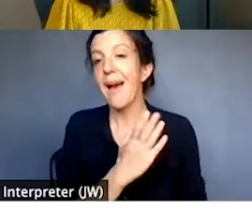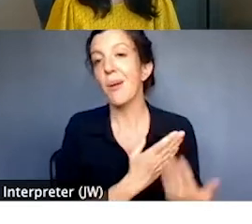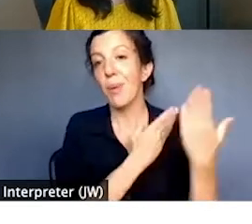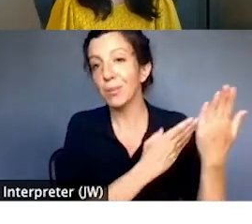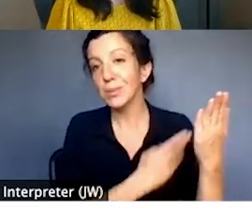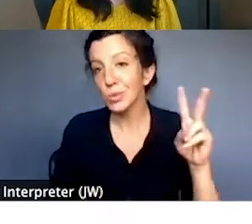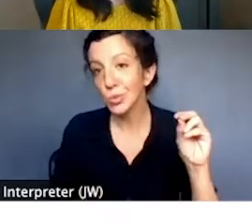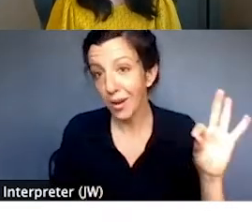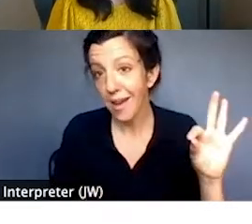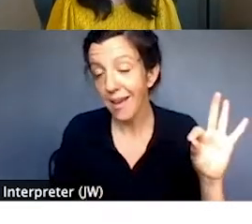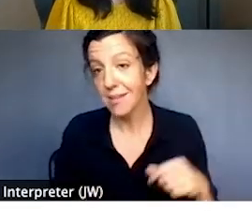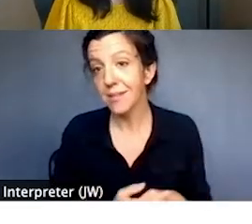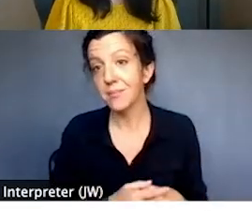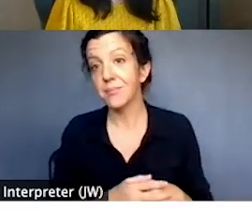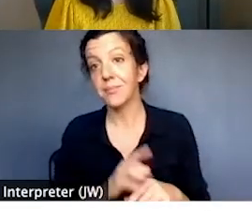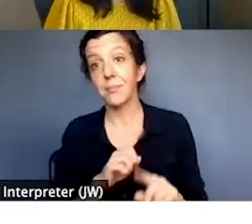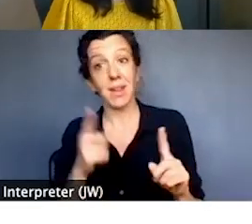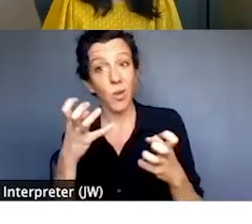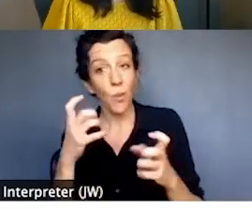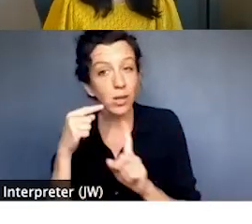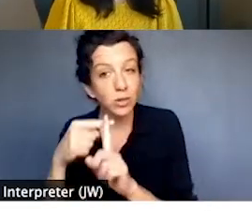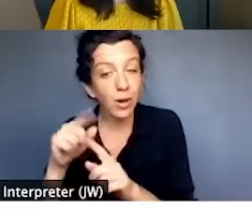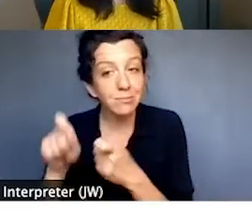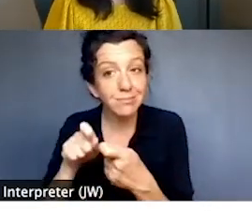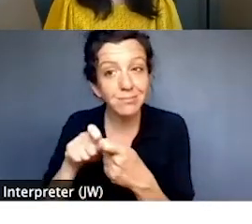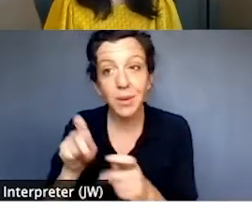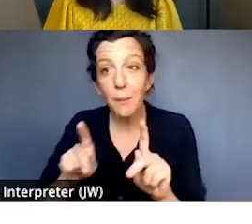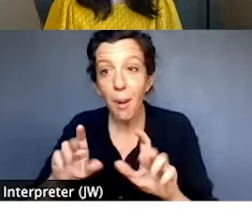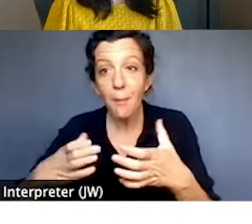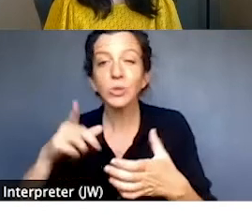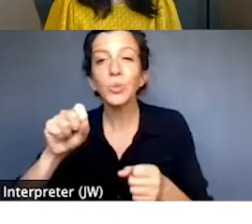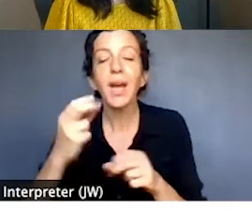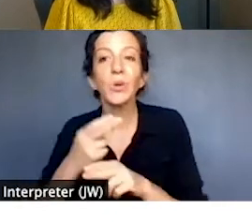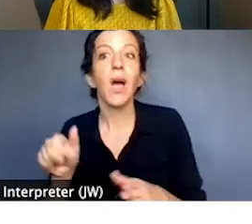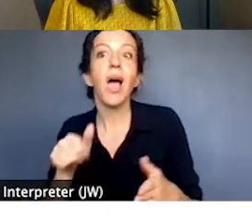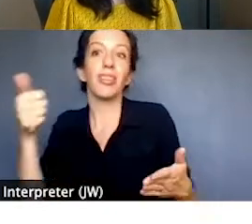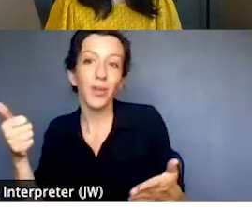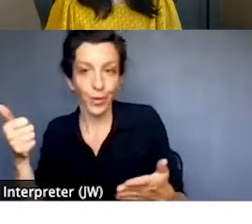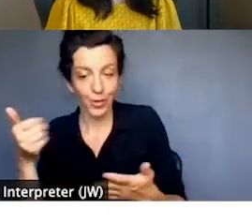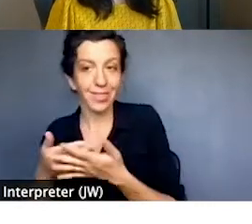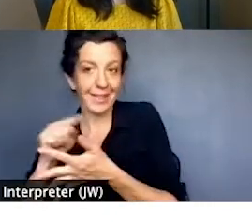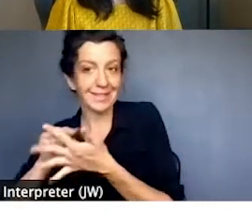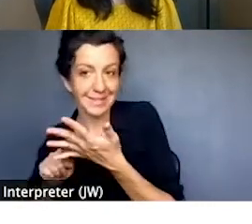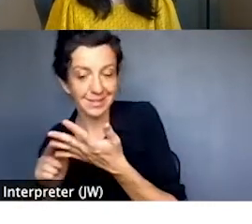and public employment. But the proposal still requires that these considerations still comply